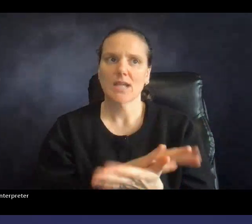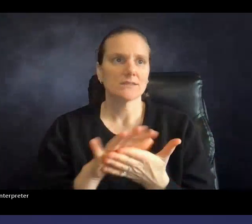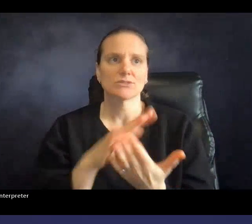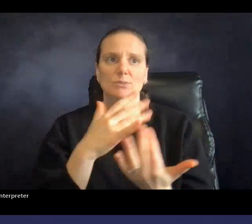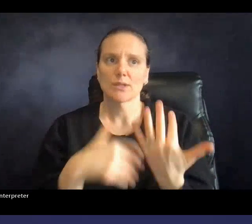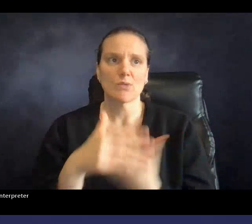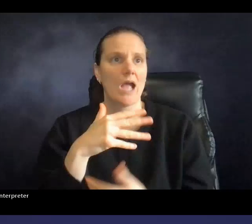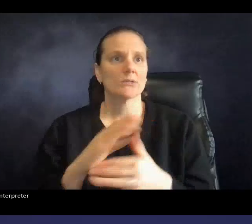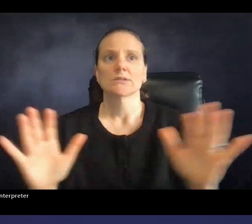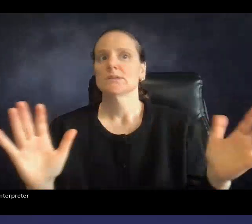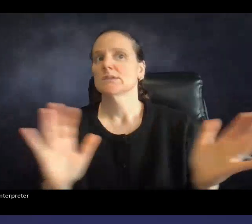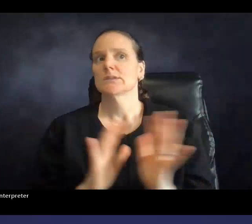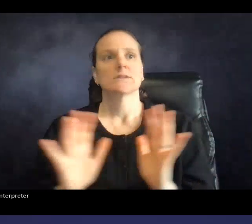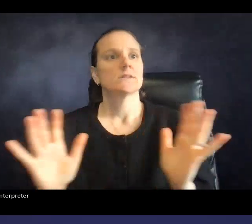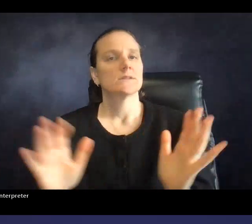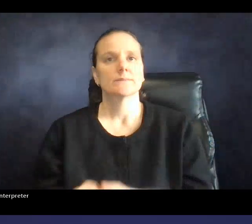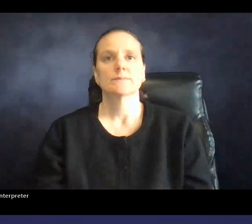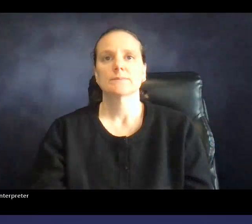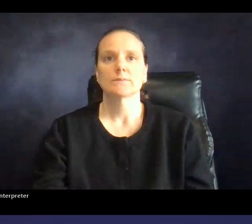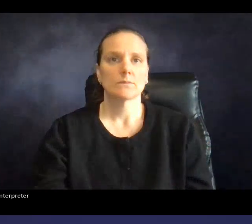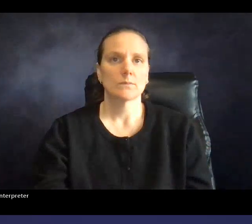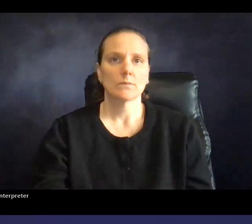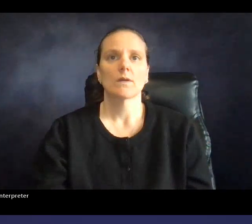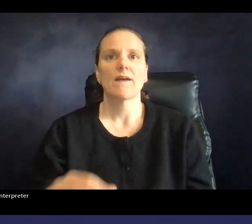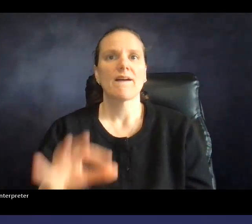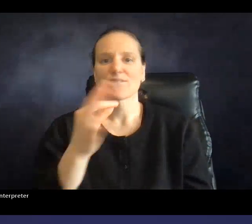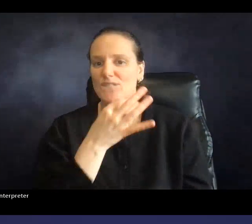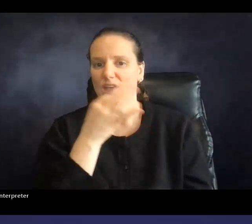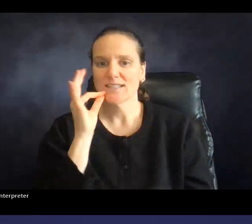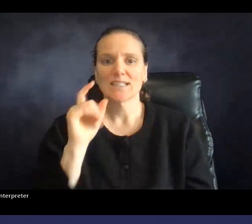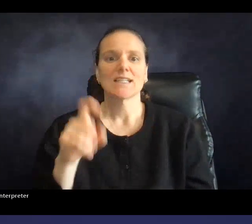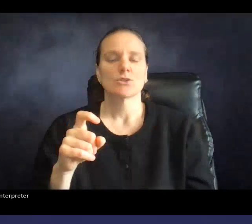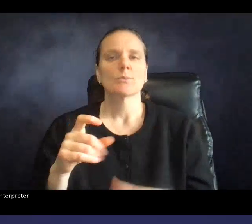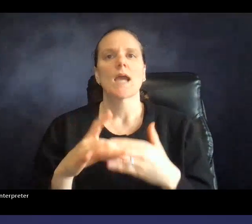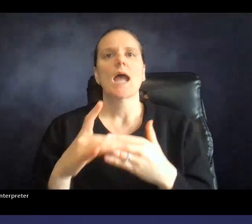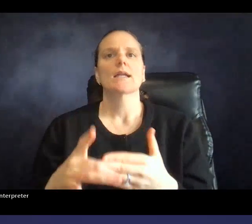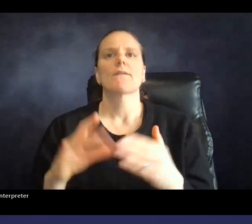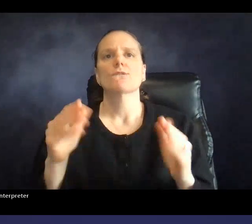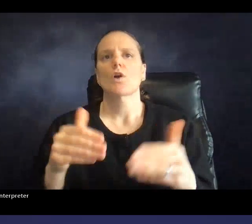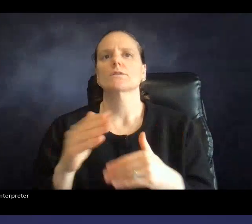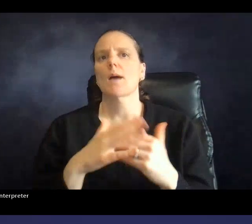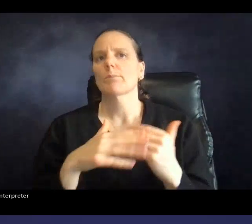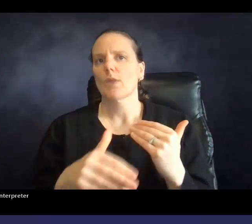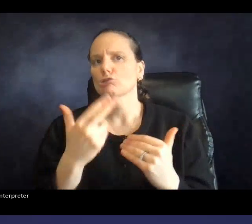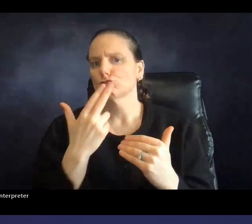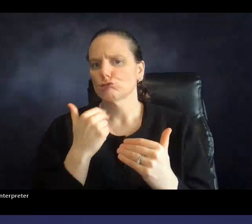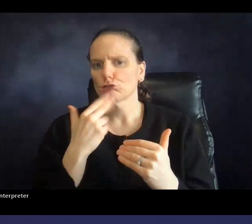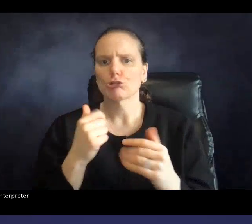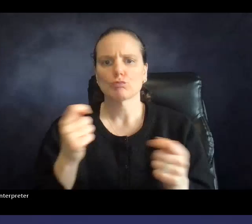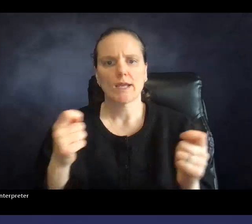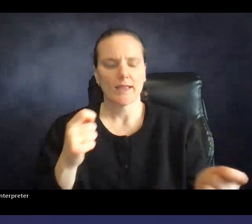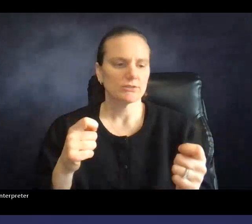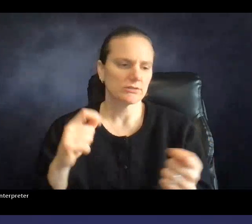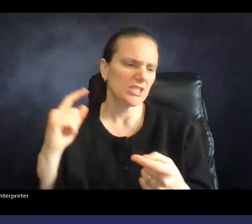So don't, fasting needs to be guided and you just need to focus on blood sugar regulation and decreasing inflammation in the body before you go to that.